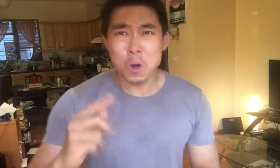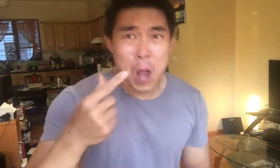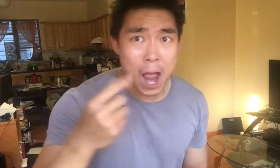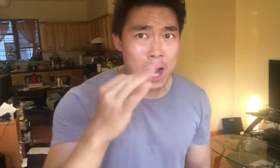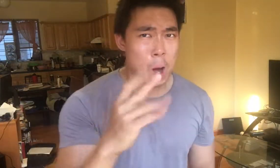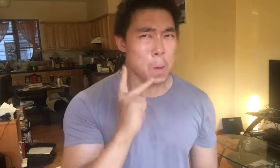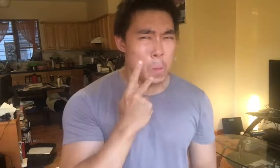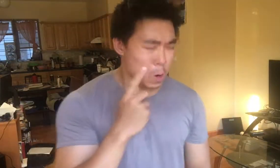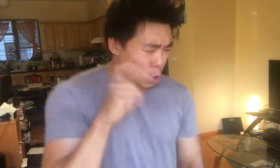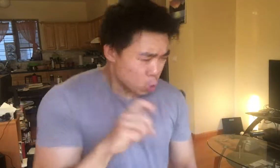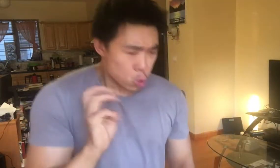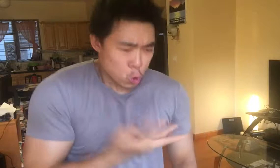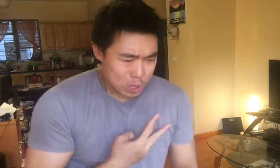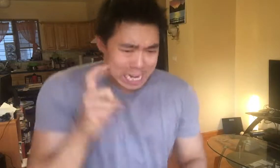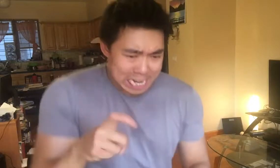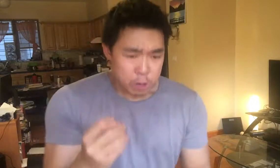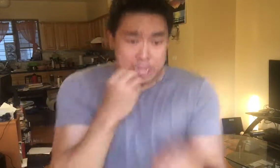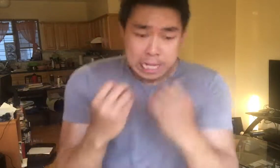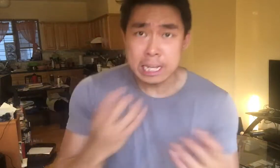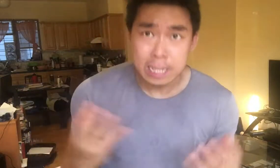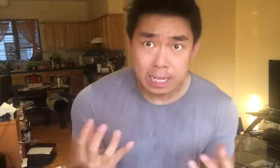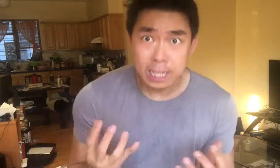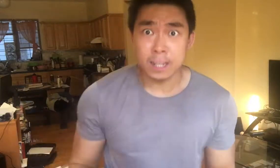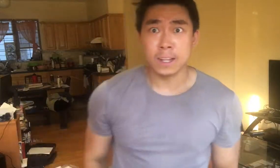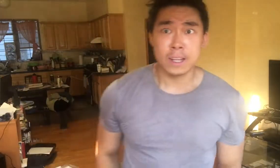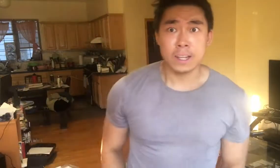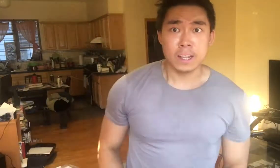How much protein do we need?